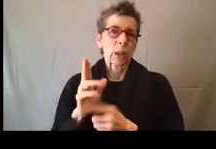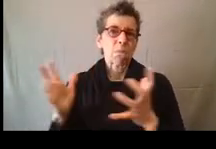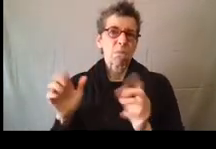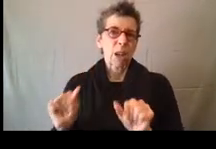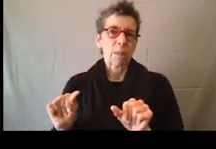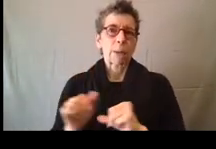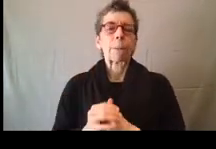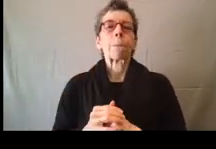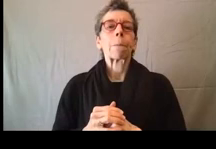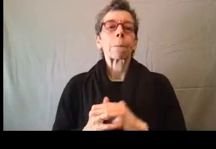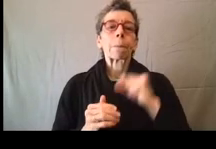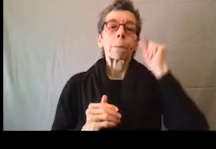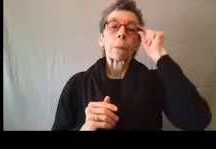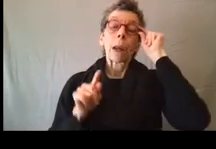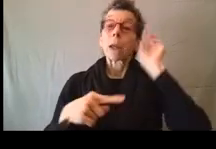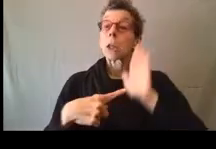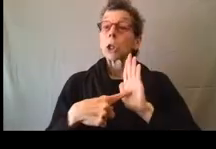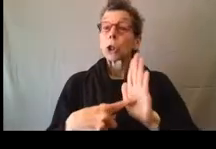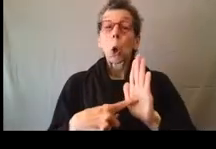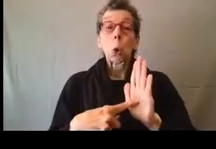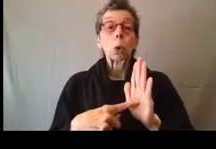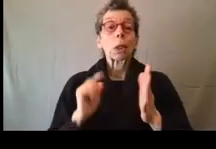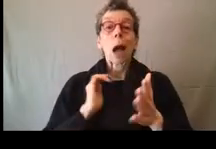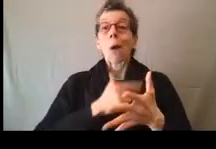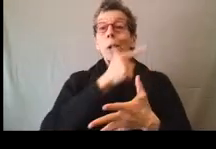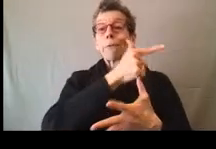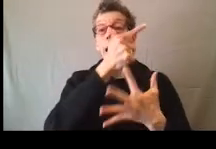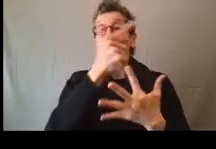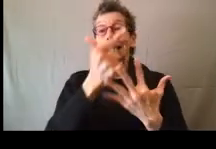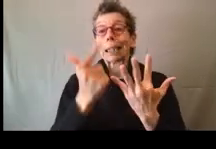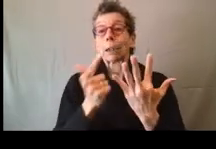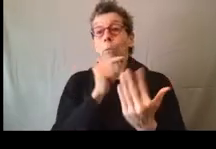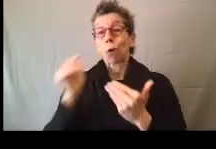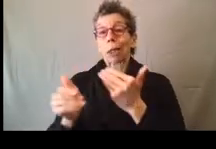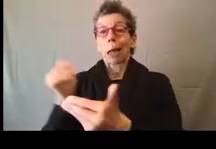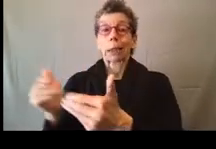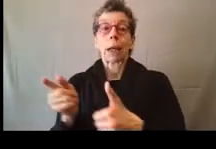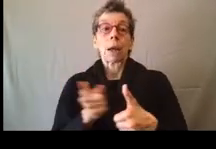a diagram that shows our phased approach to the research. The first phase we conducted